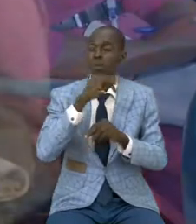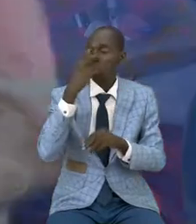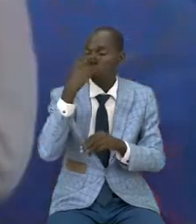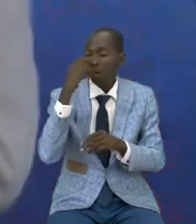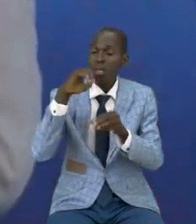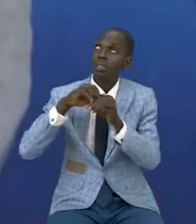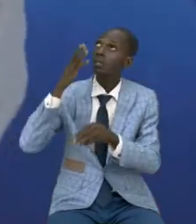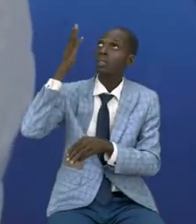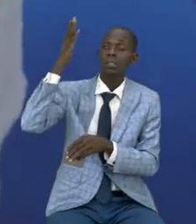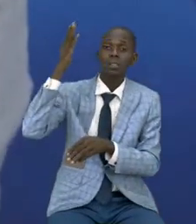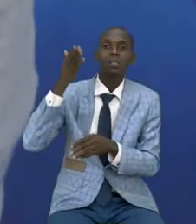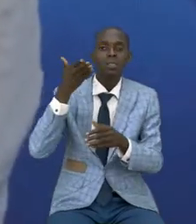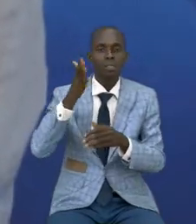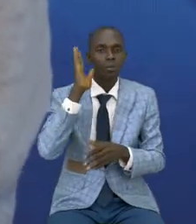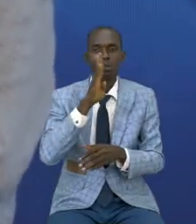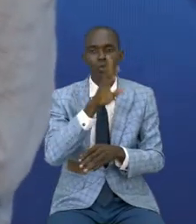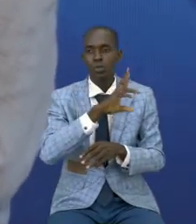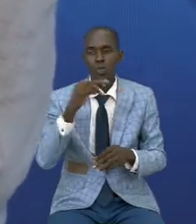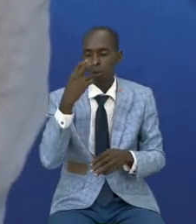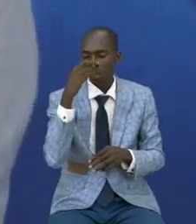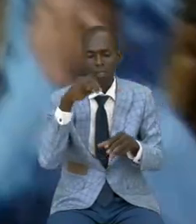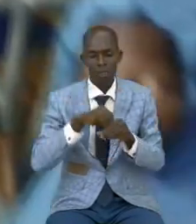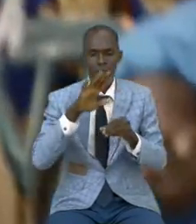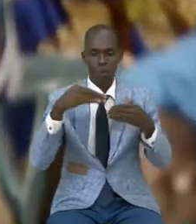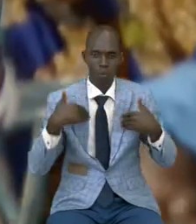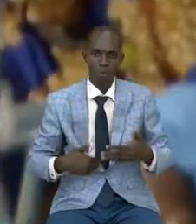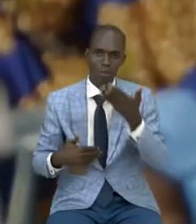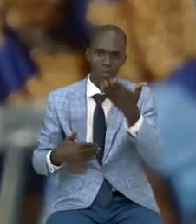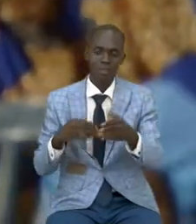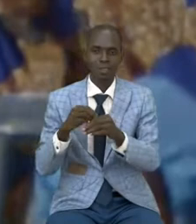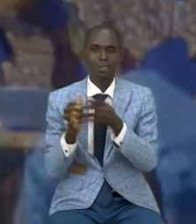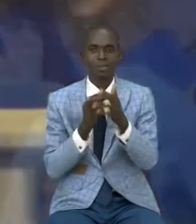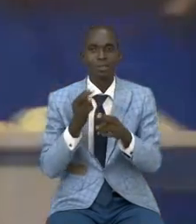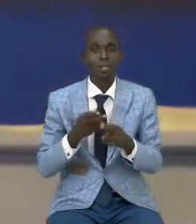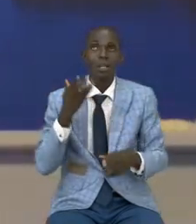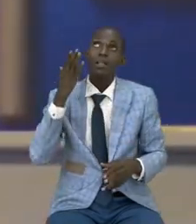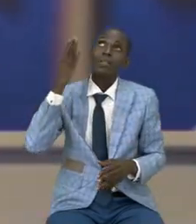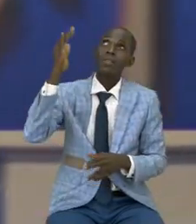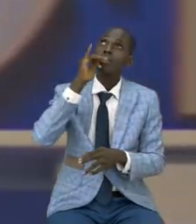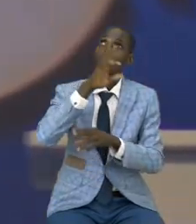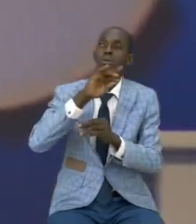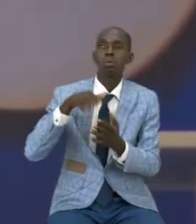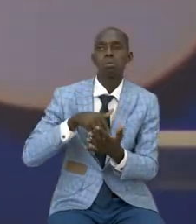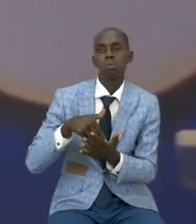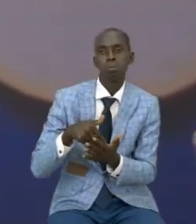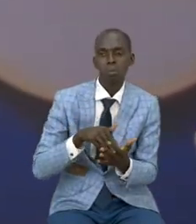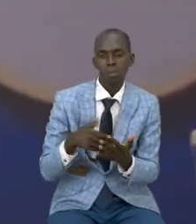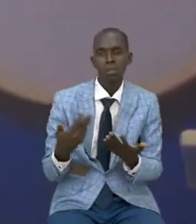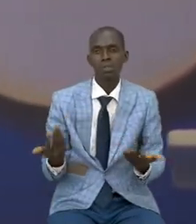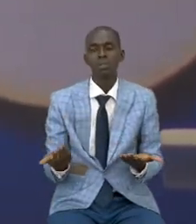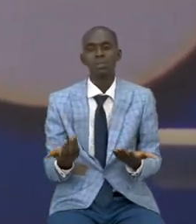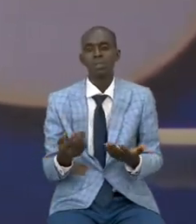there will be no blindness in your body there there is no weakness or debilitating sickness